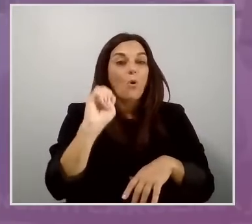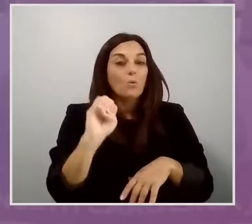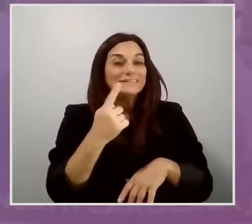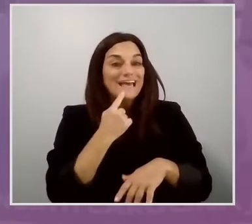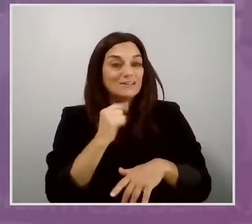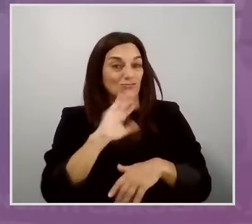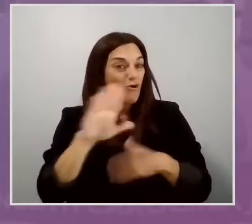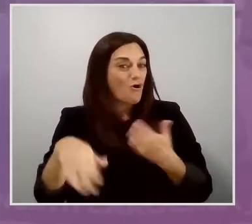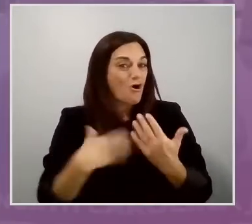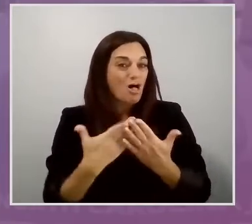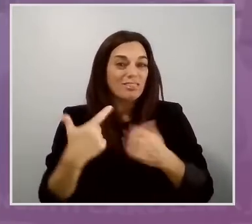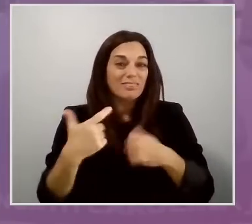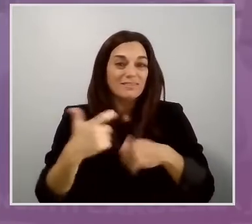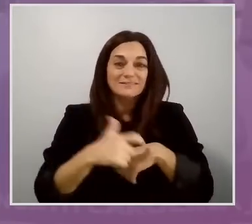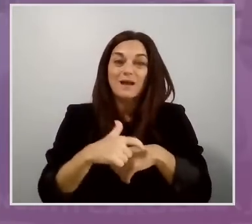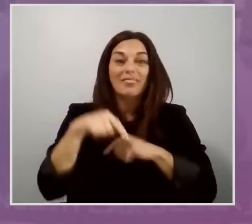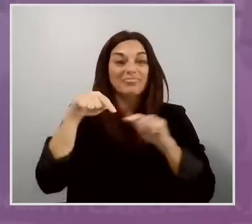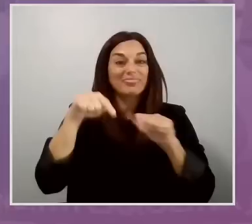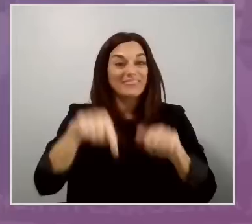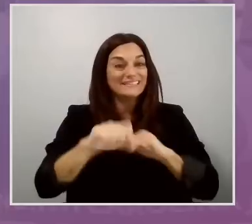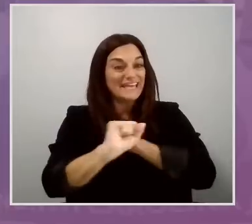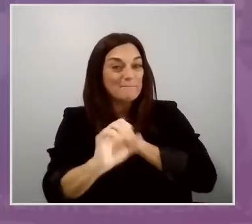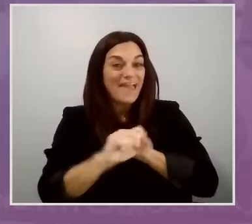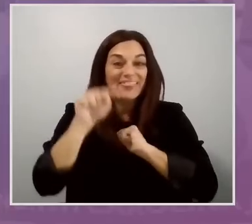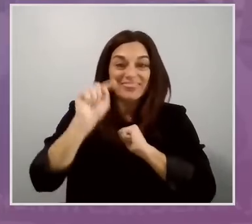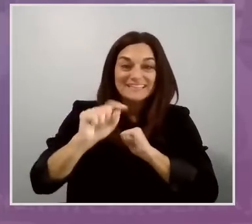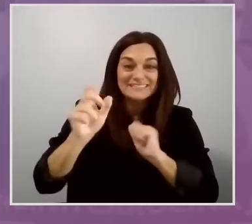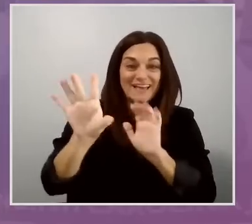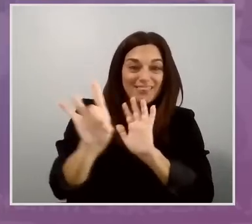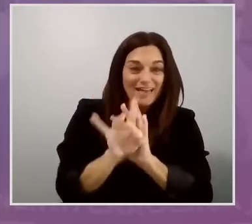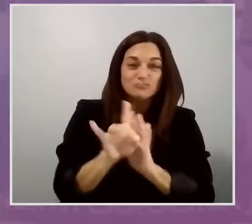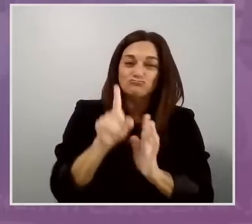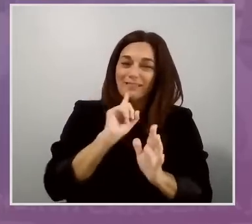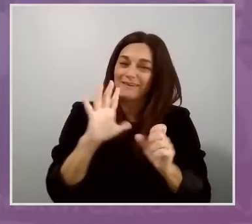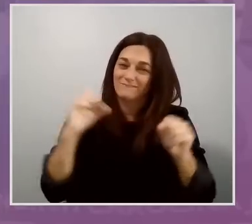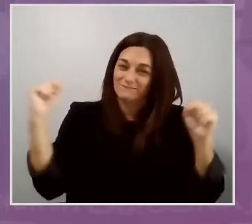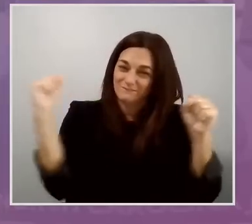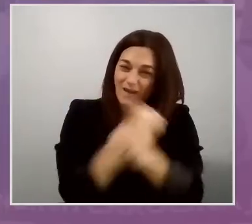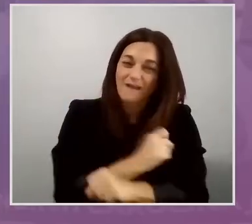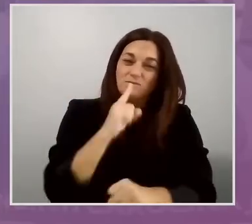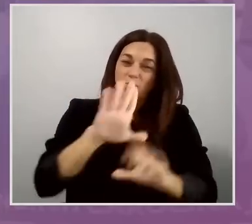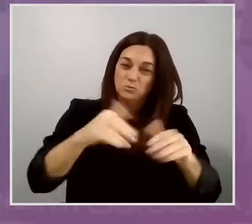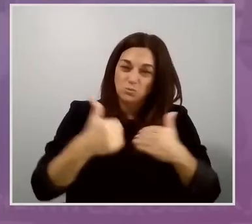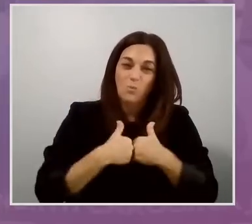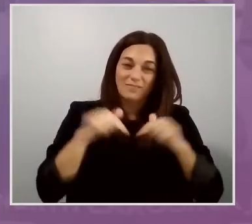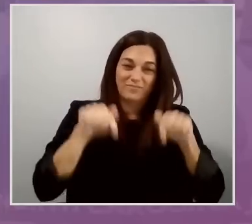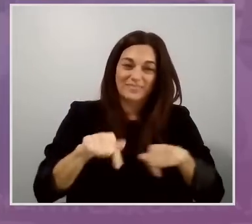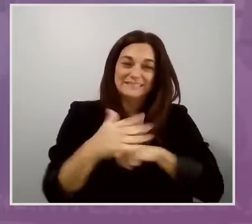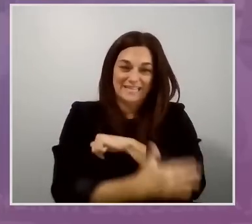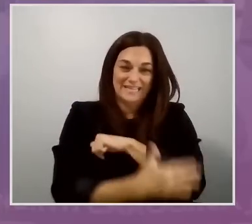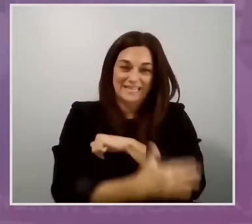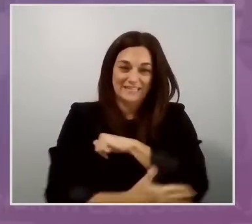AND WHAT WE BELIEVE IN. LIKE JOE SAYS ALL THE TIME, THIS CAMPAIGN IN THIS ELECTION